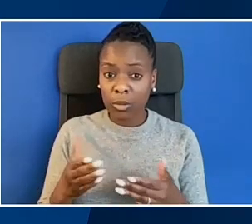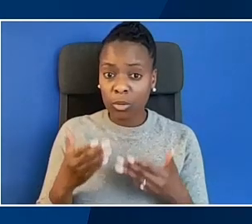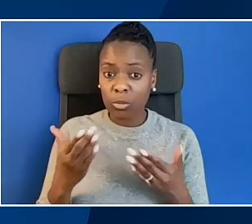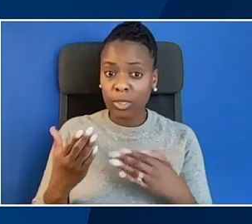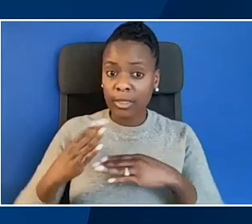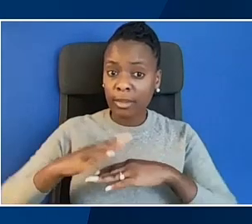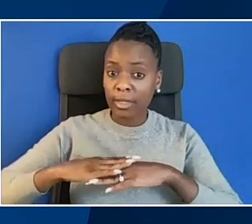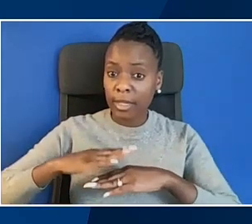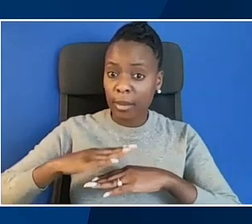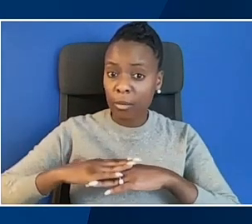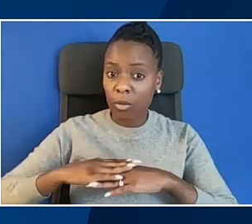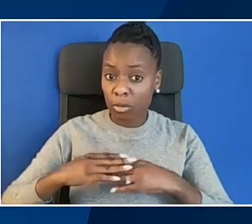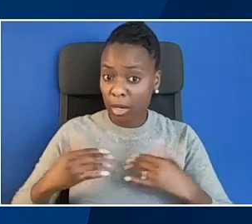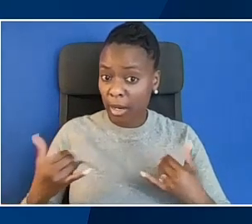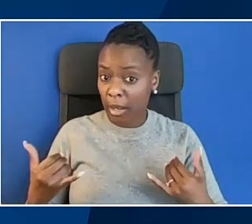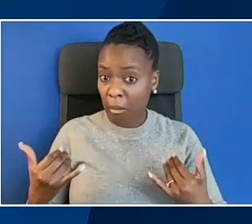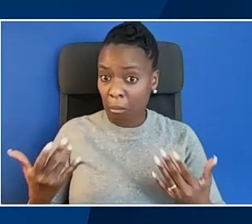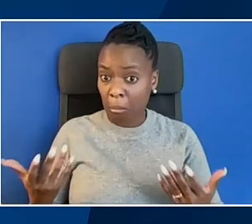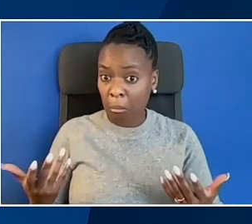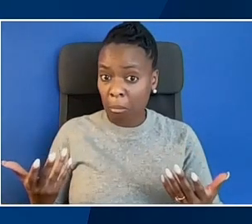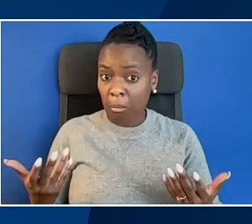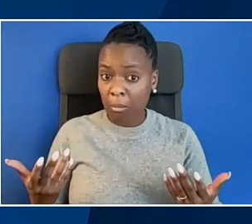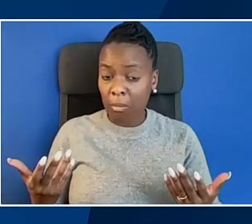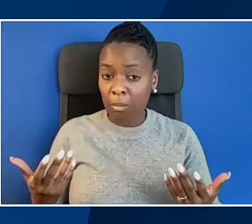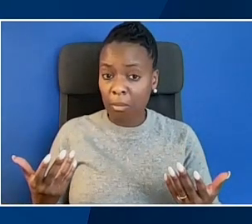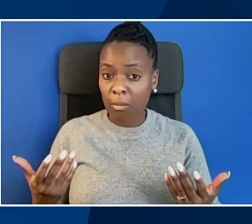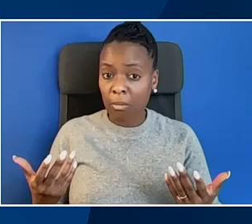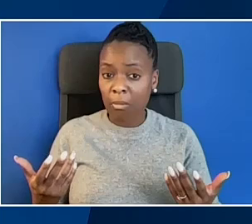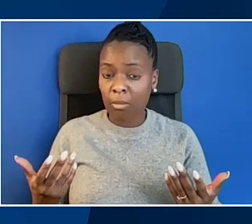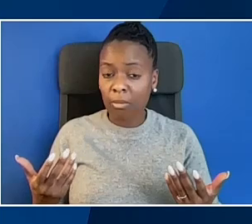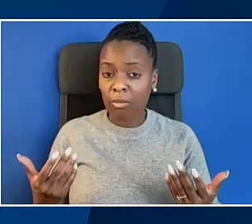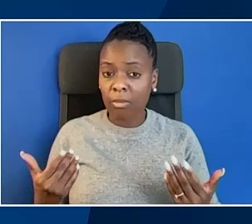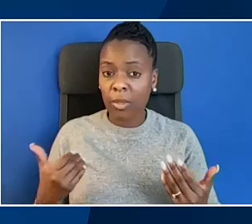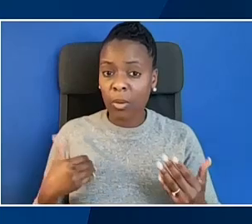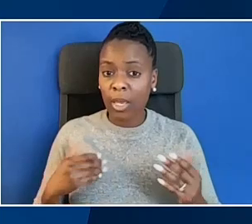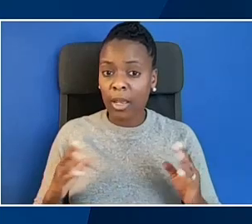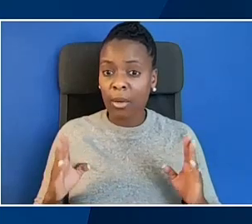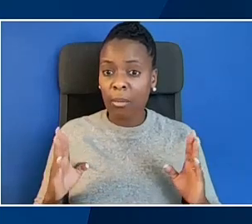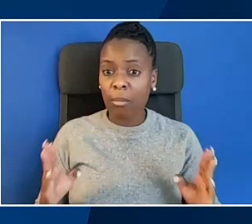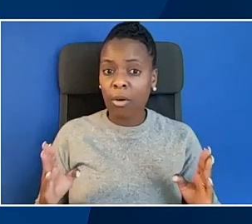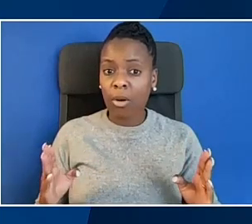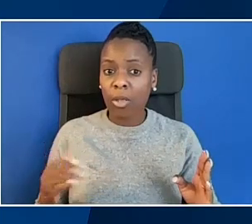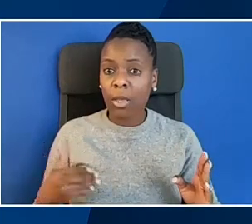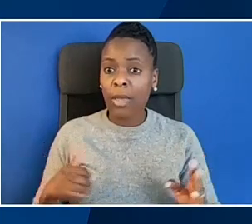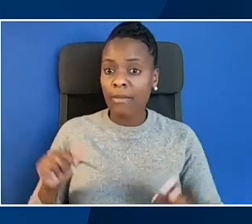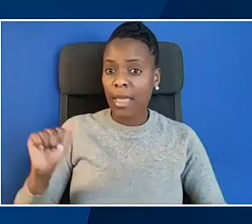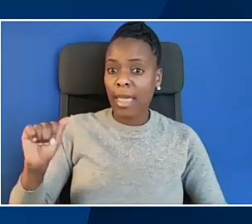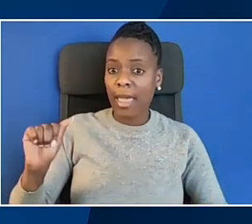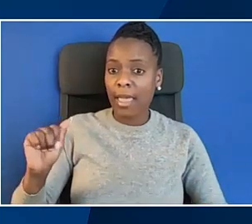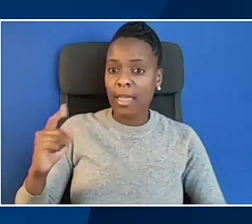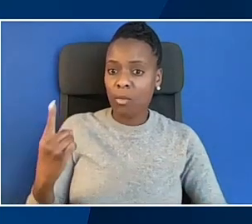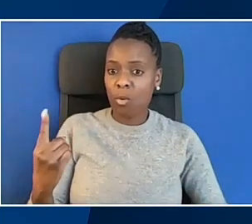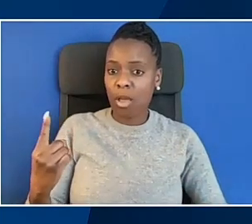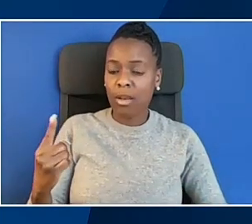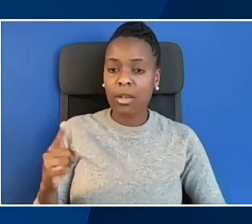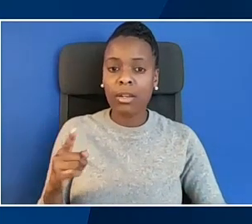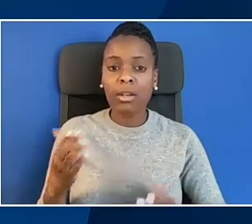Right now, we have marked that we have a recommendation, a single recommendation in